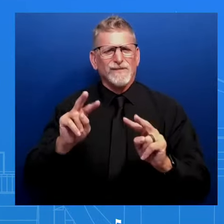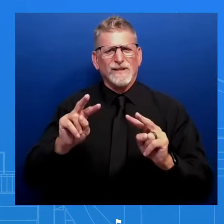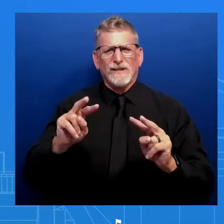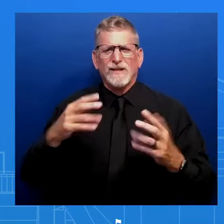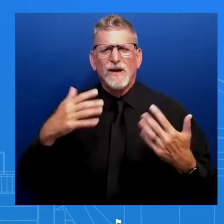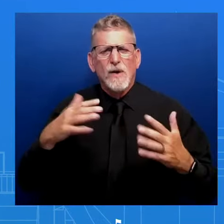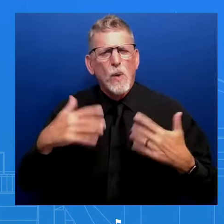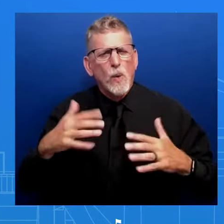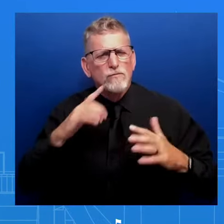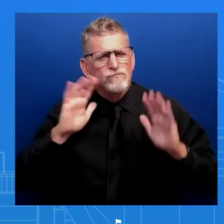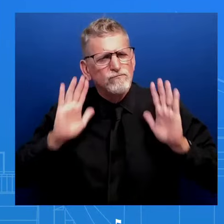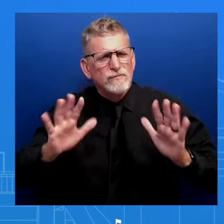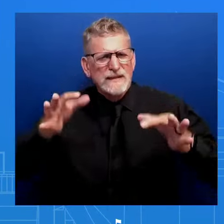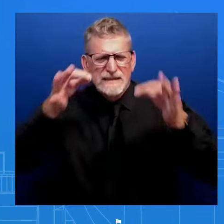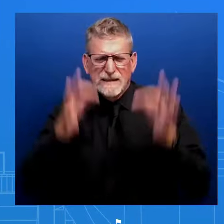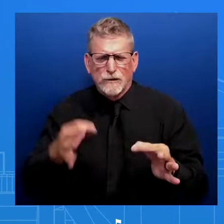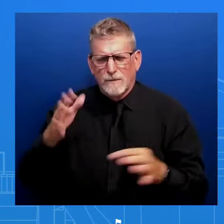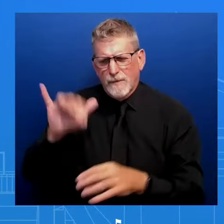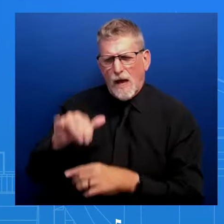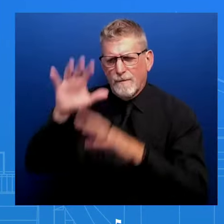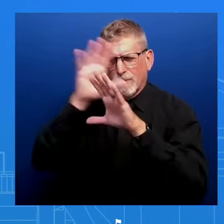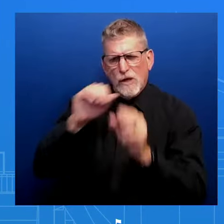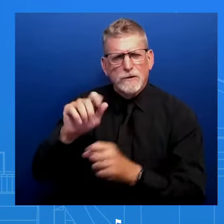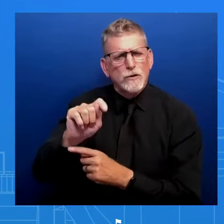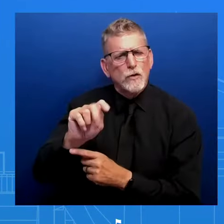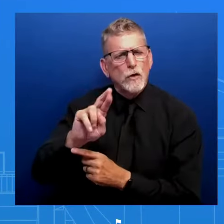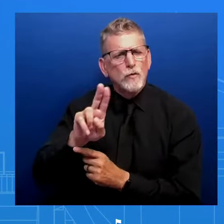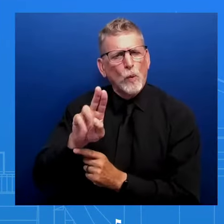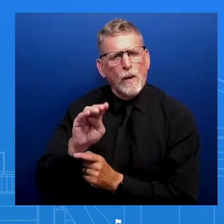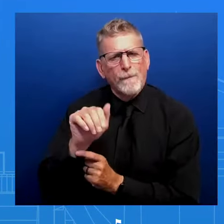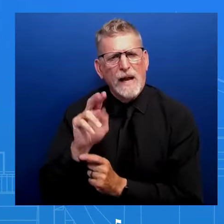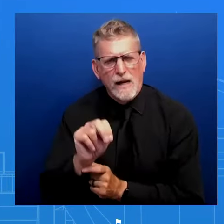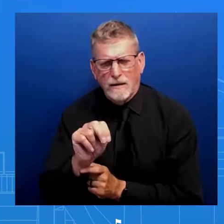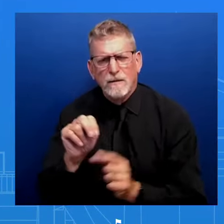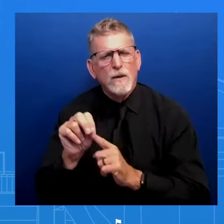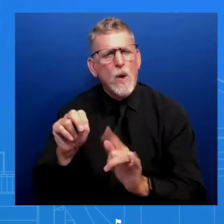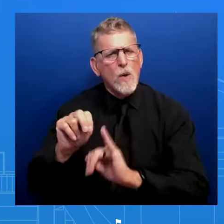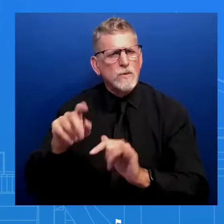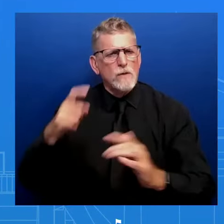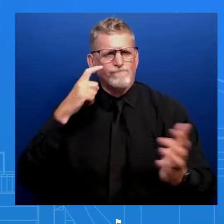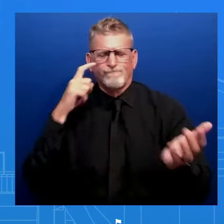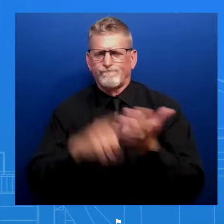but also recognize the equal bravery, the equal sacrifices,